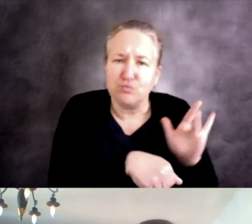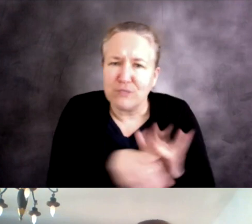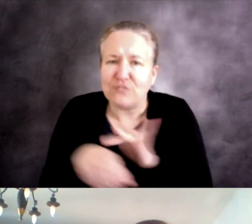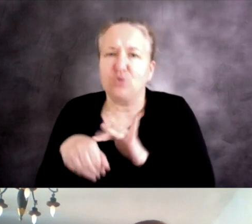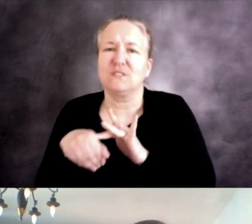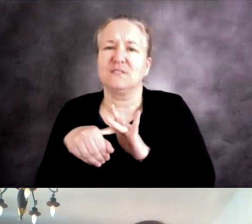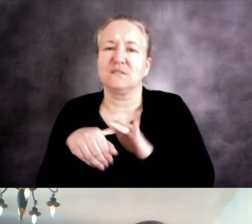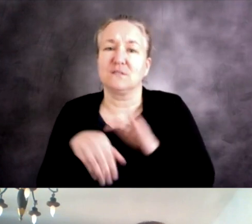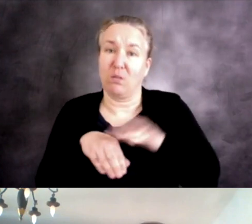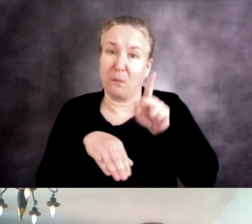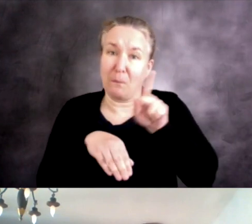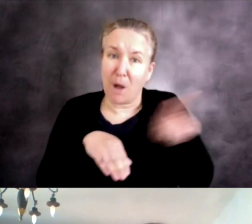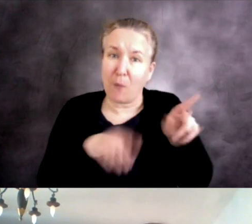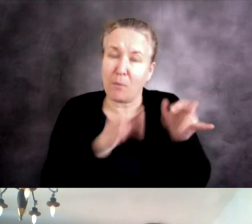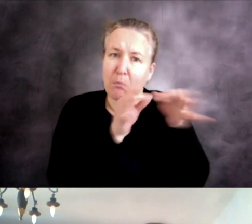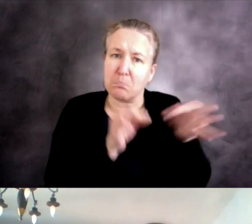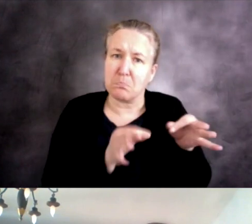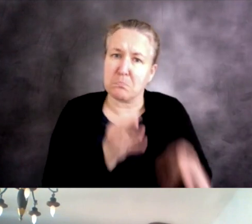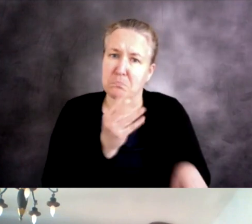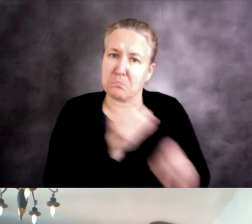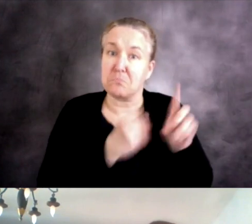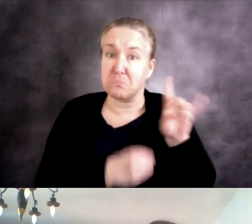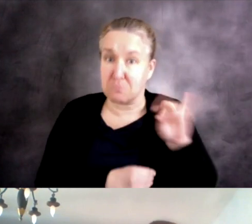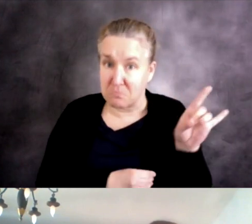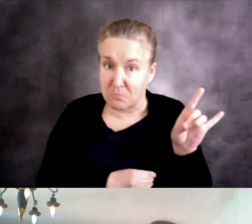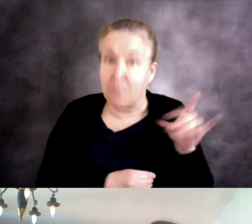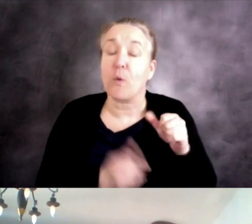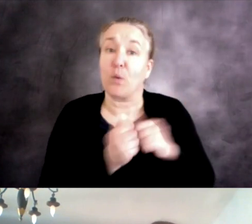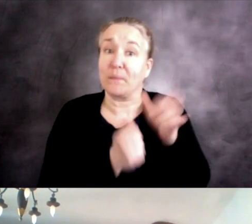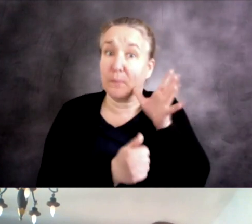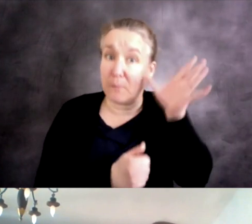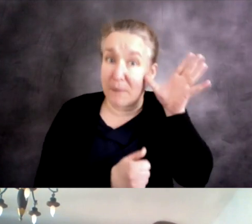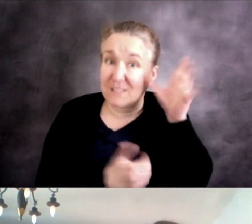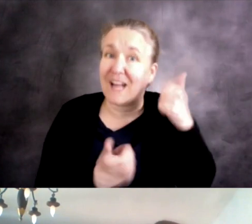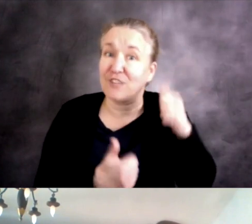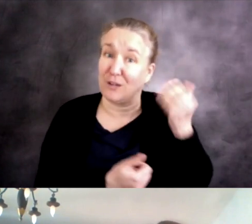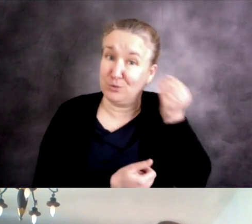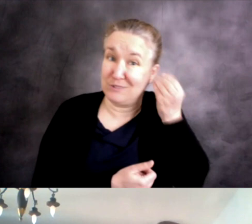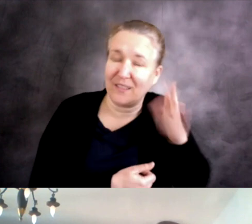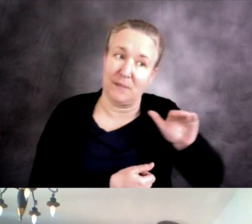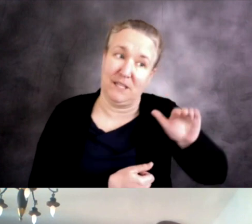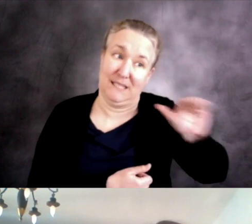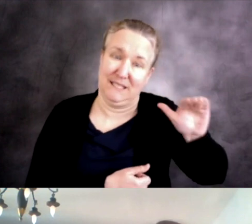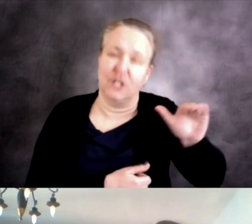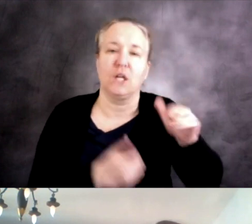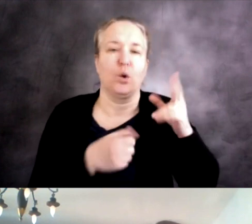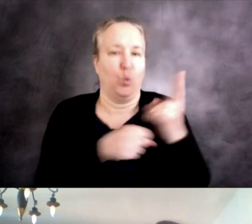and I did say to parents: try to err on the side of going to .govs or specific disability